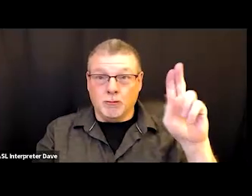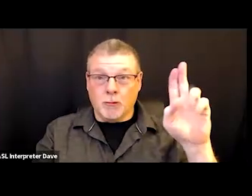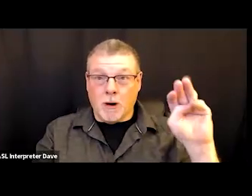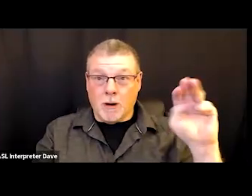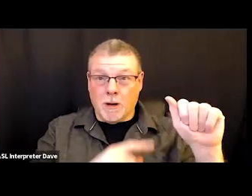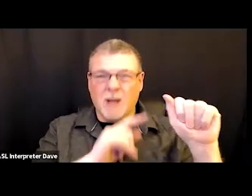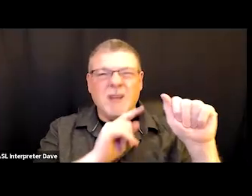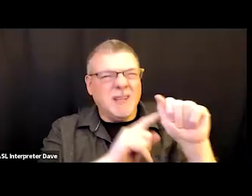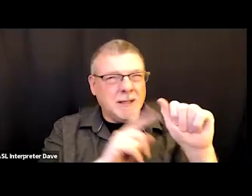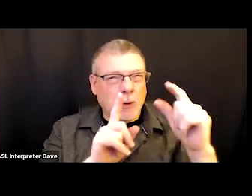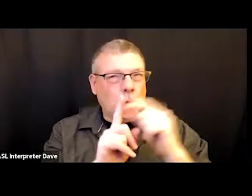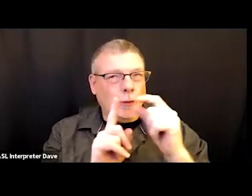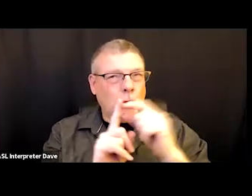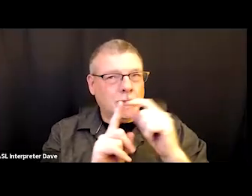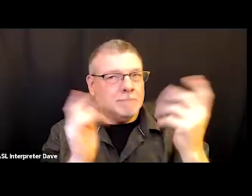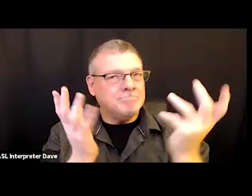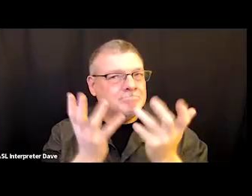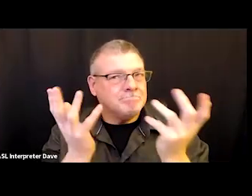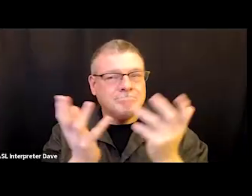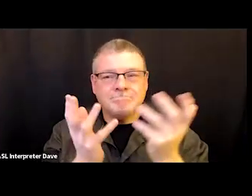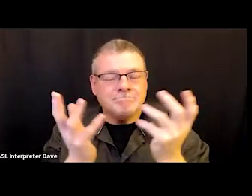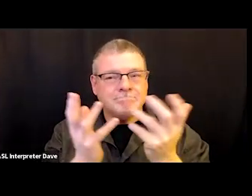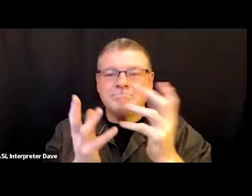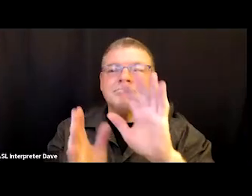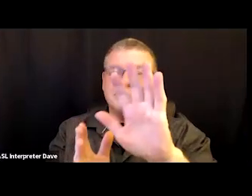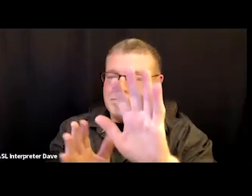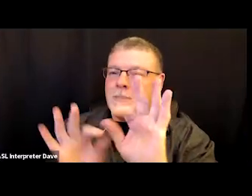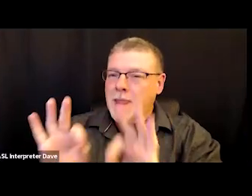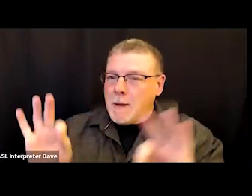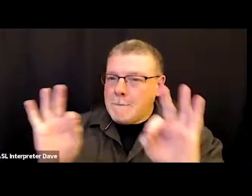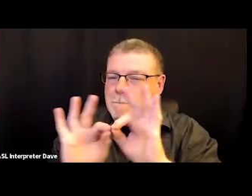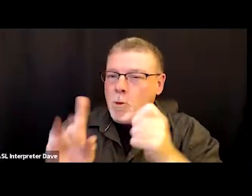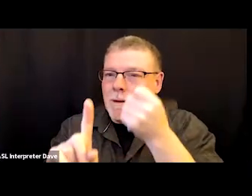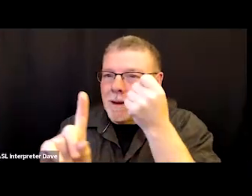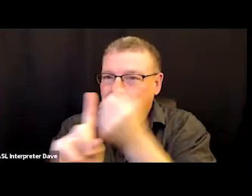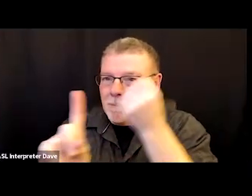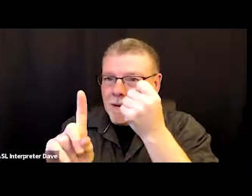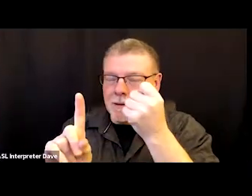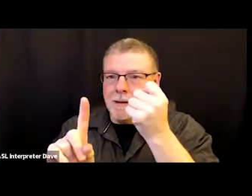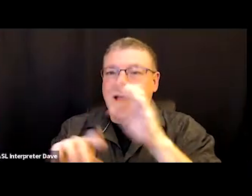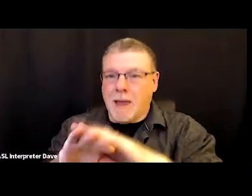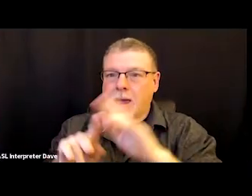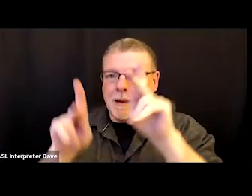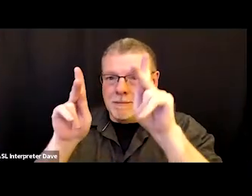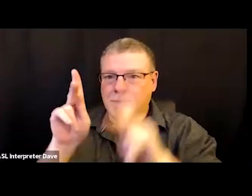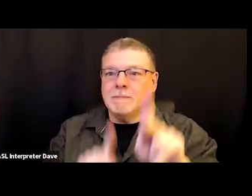you know, it's important to understand the impact of trauma on individuals behavior.